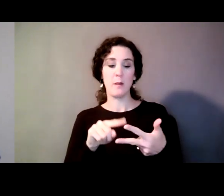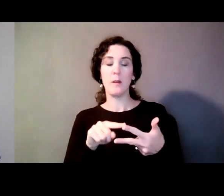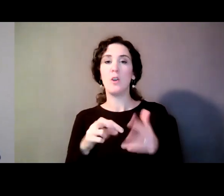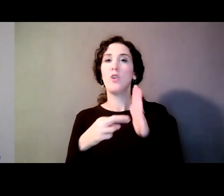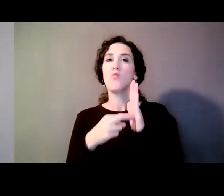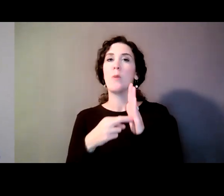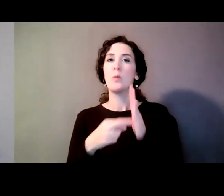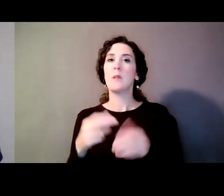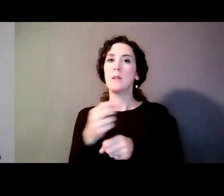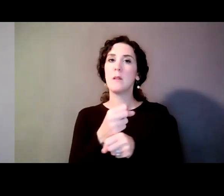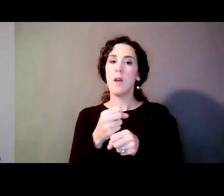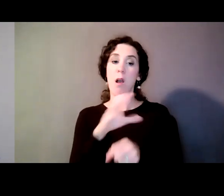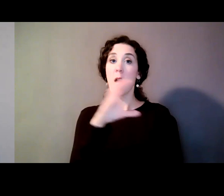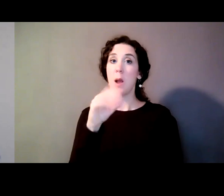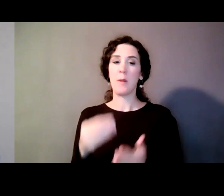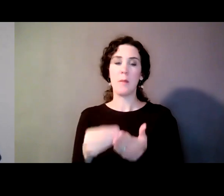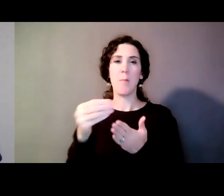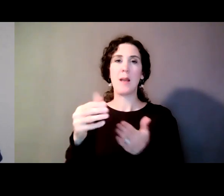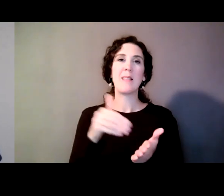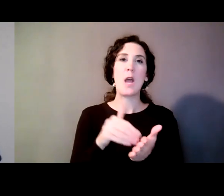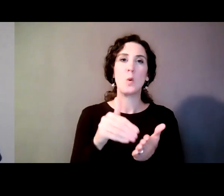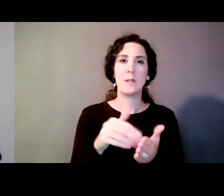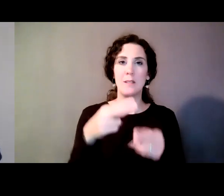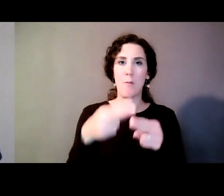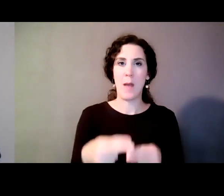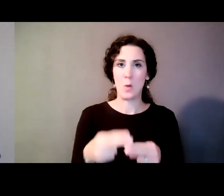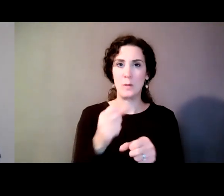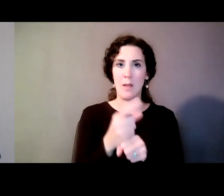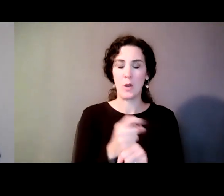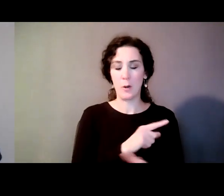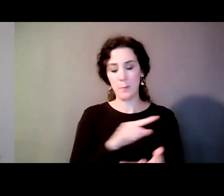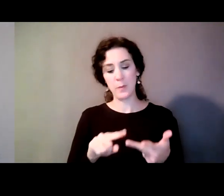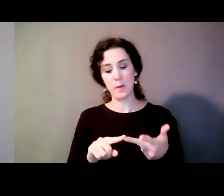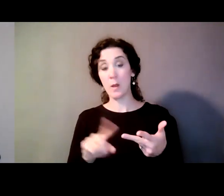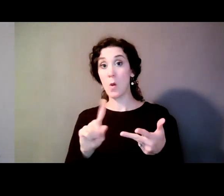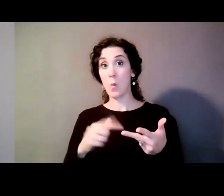buys thousands of pounds a year. And the third company where I worked for more